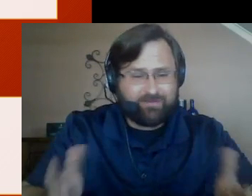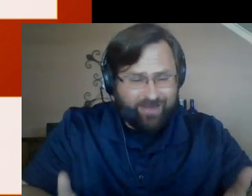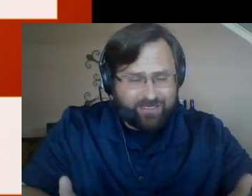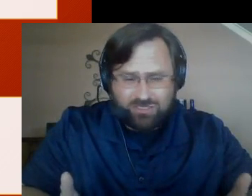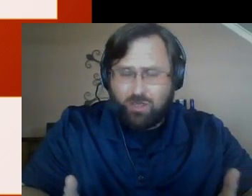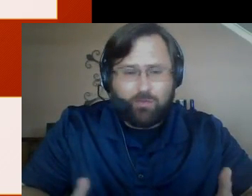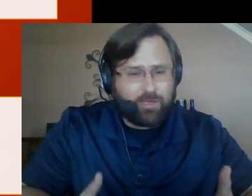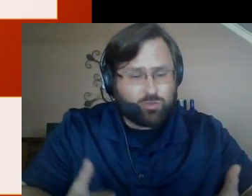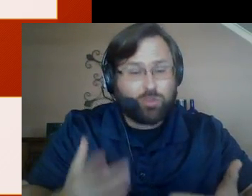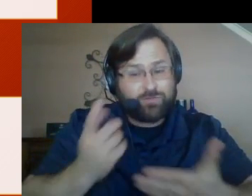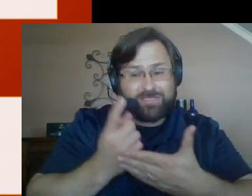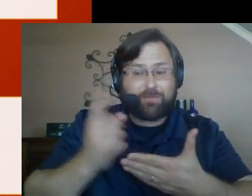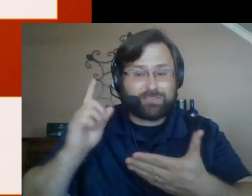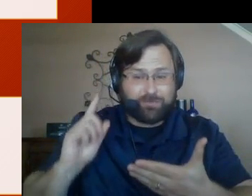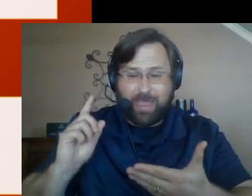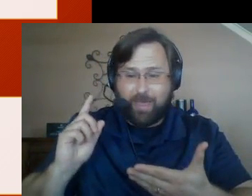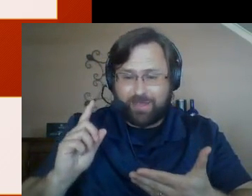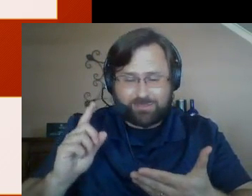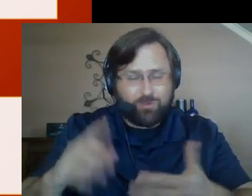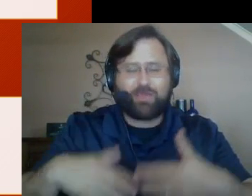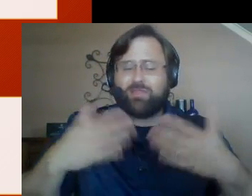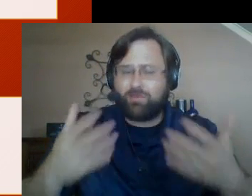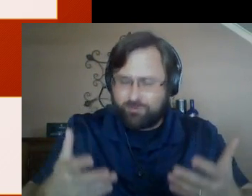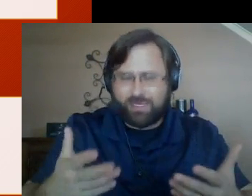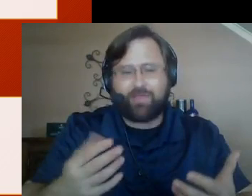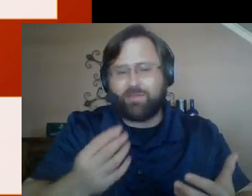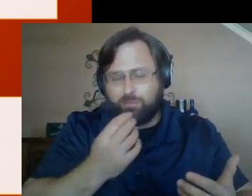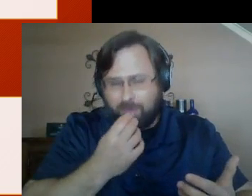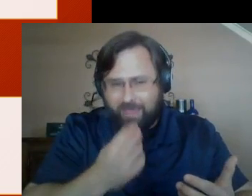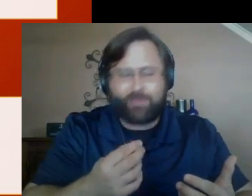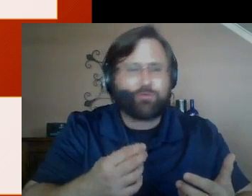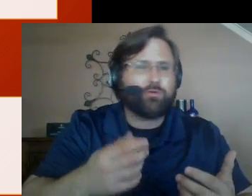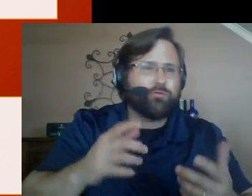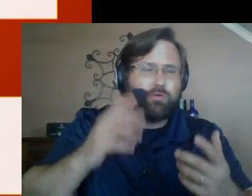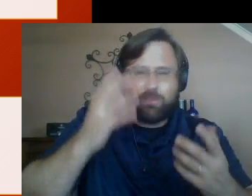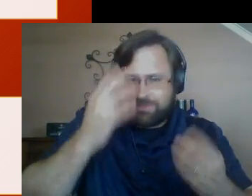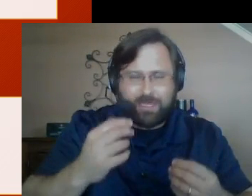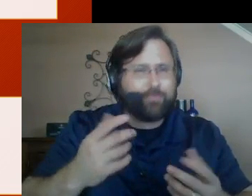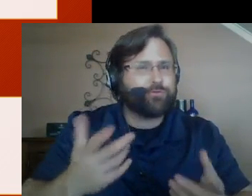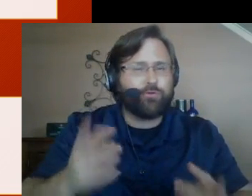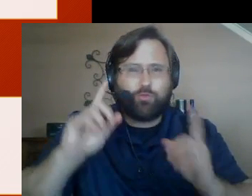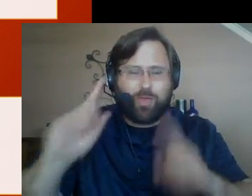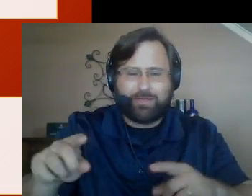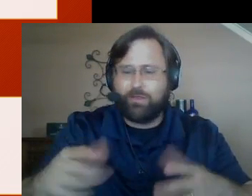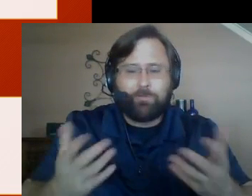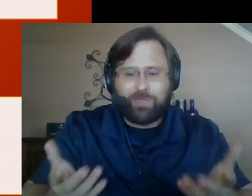sign finish because once you've established something happened last week then if you sign that you ate or you slept or you went